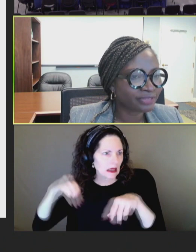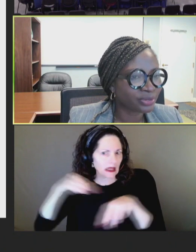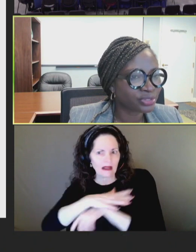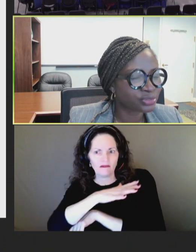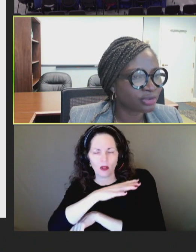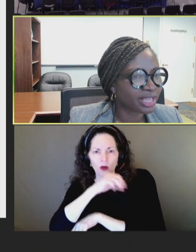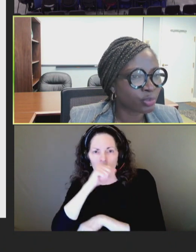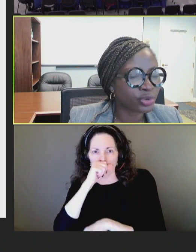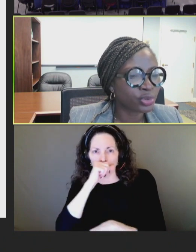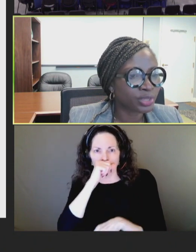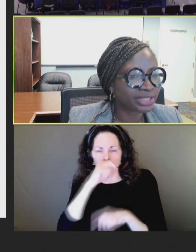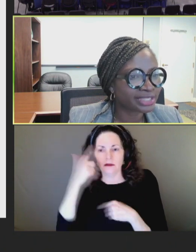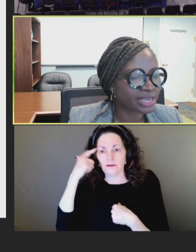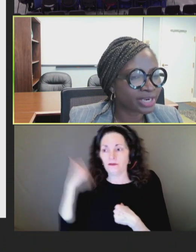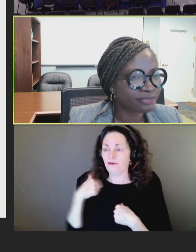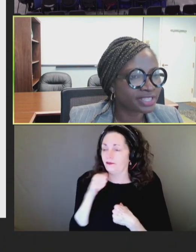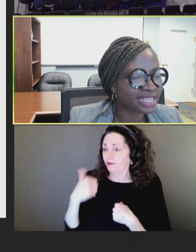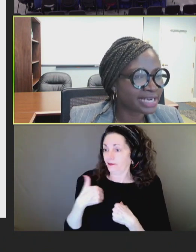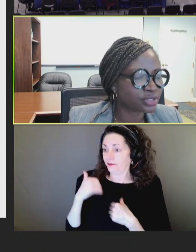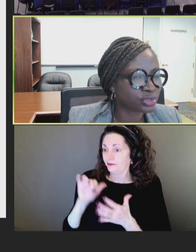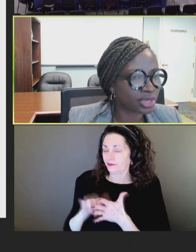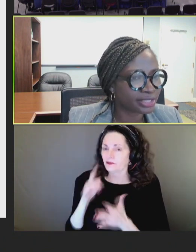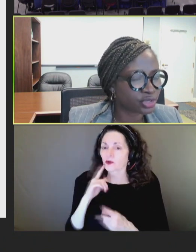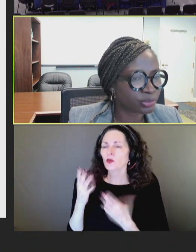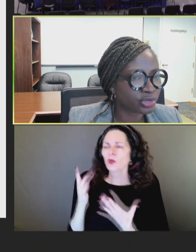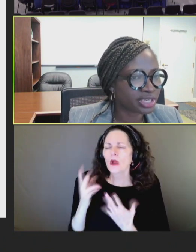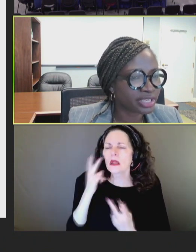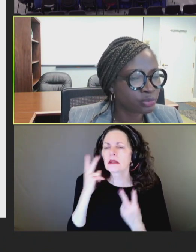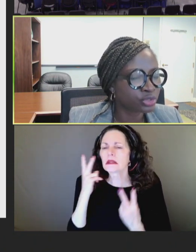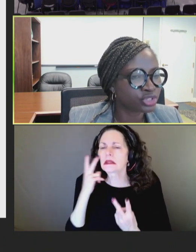the luxury of like, we're going to wait this out. If this gets into the larger community, it will